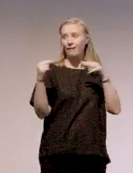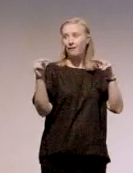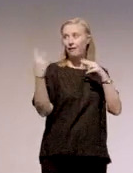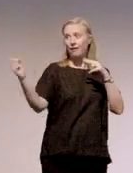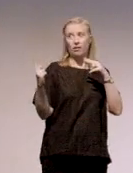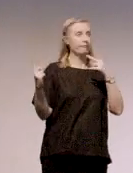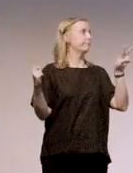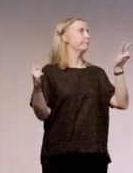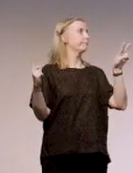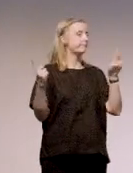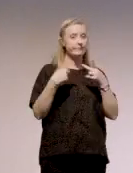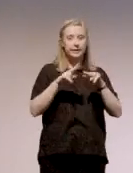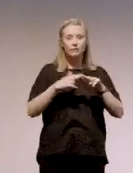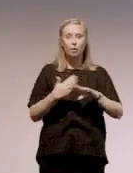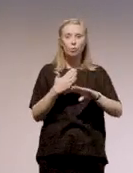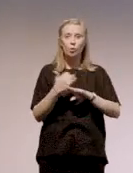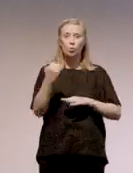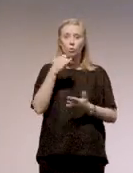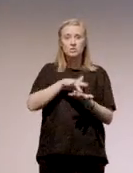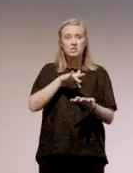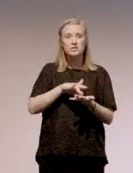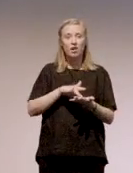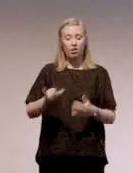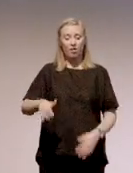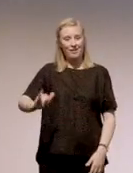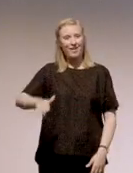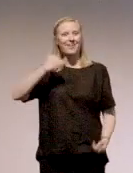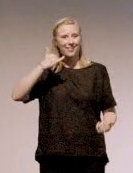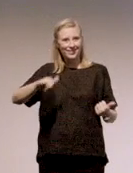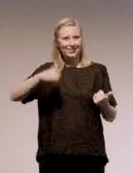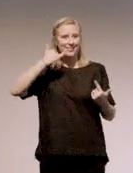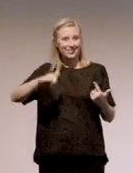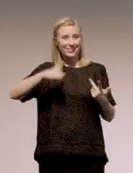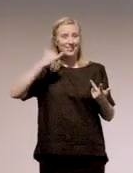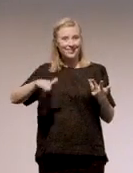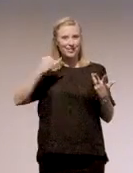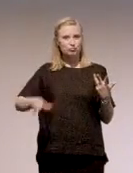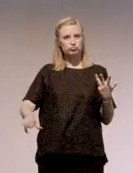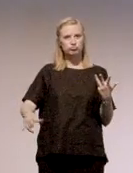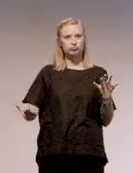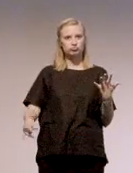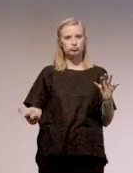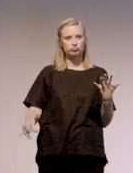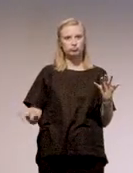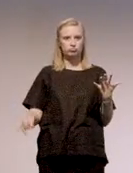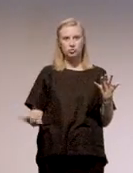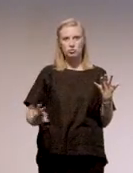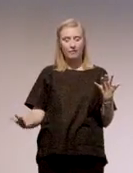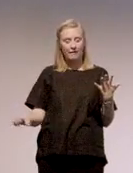that one in five calls or be it when I'm on hold for an hour sometimes I feel like I'm not being answered you'd know that pretty quickly.